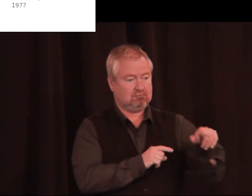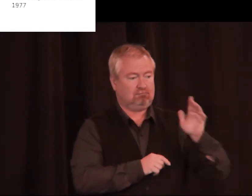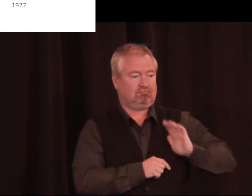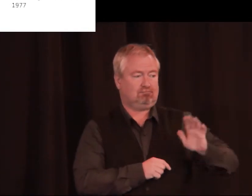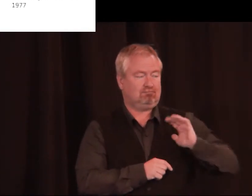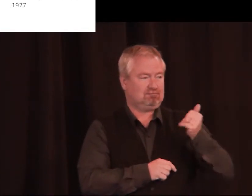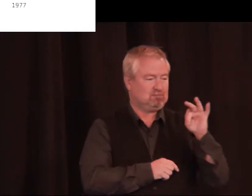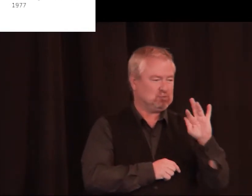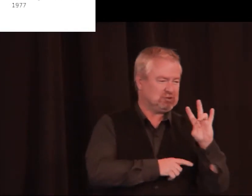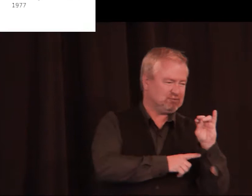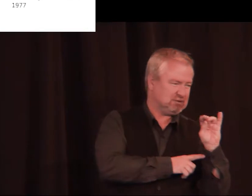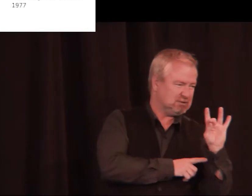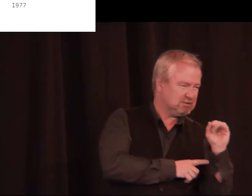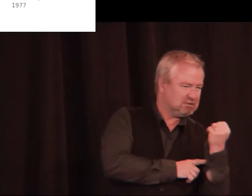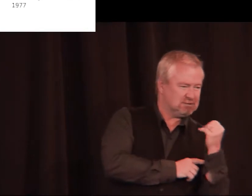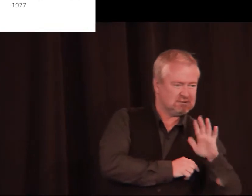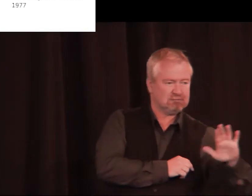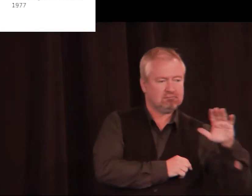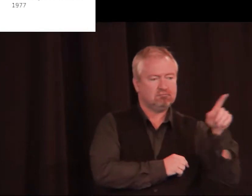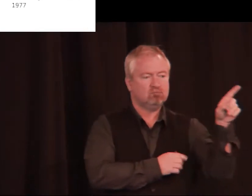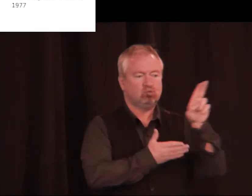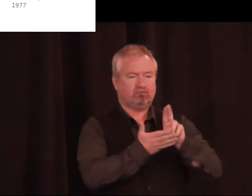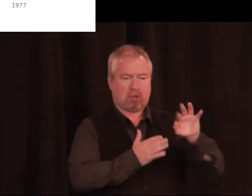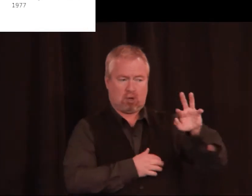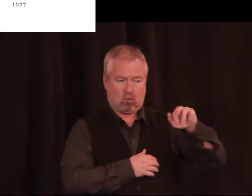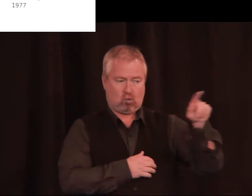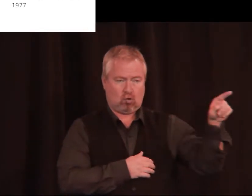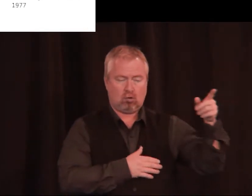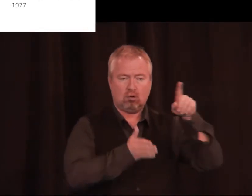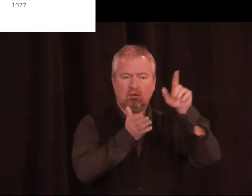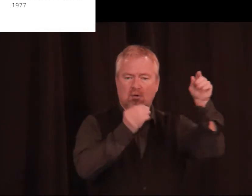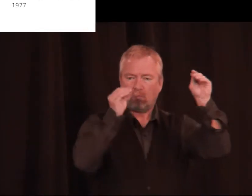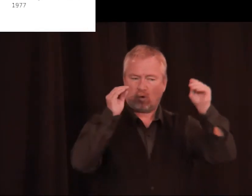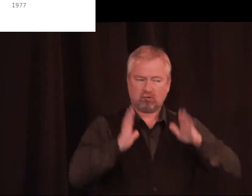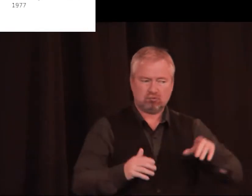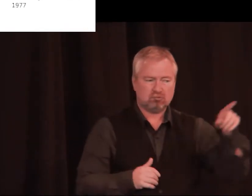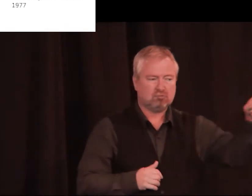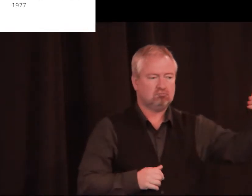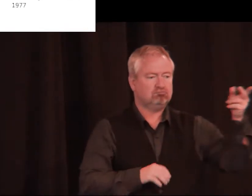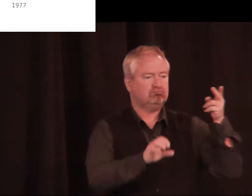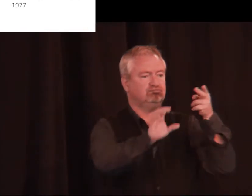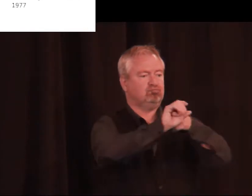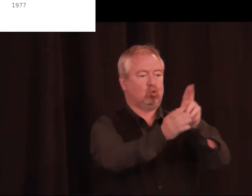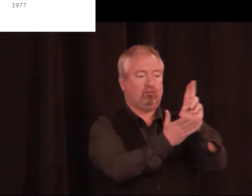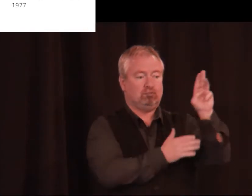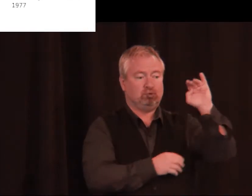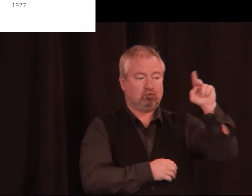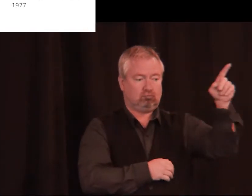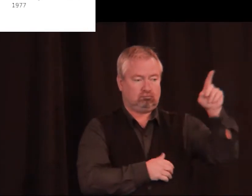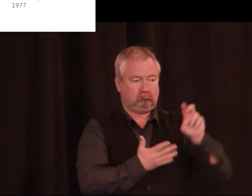and then she came to Minnesota and was the Dean at the University of Minnesota in the '90s,